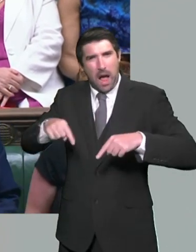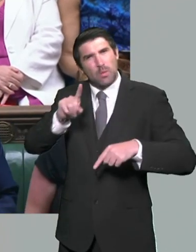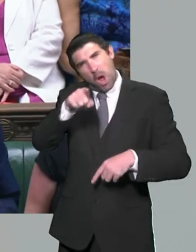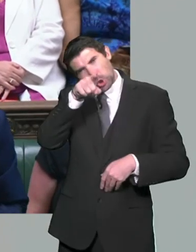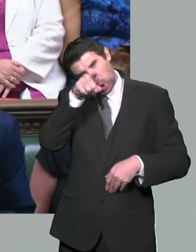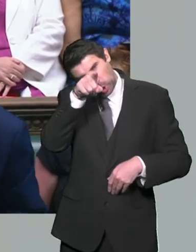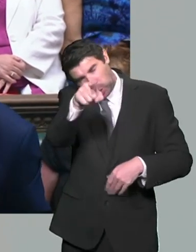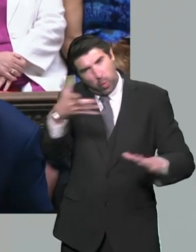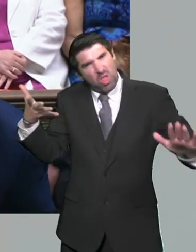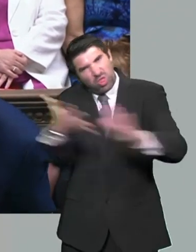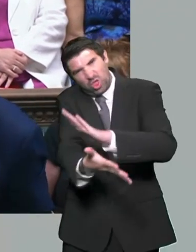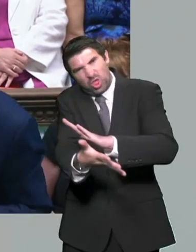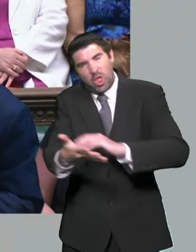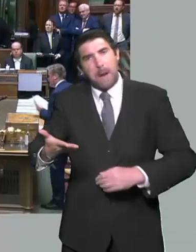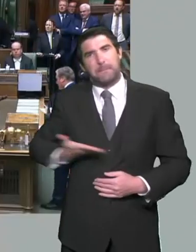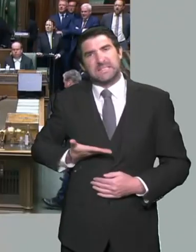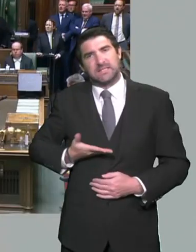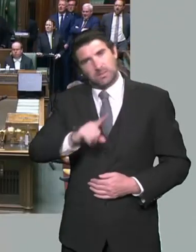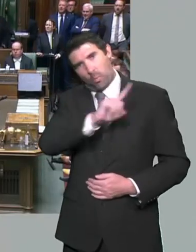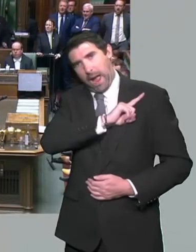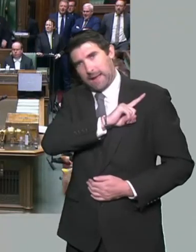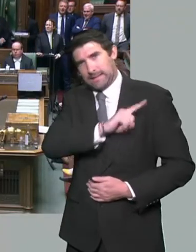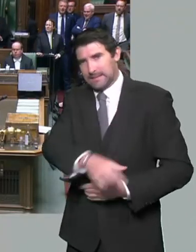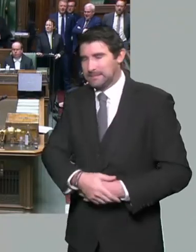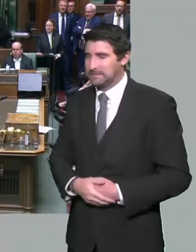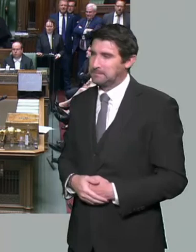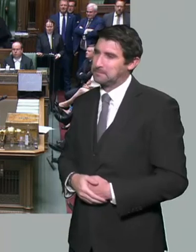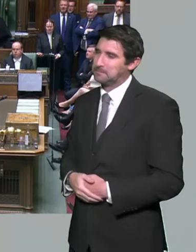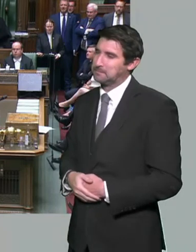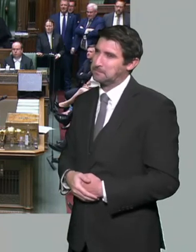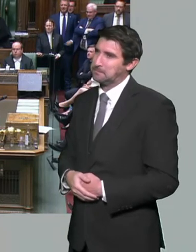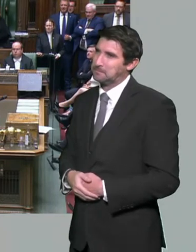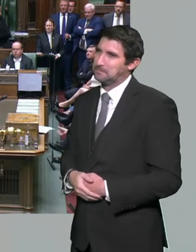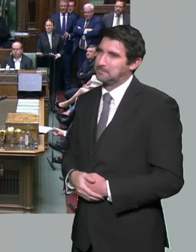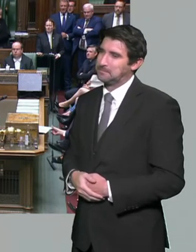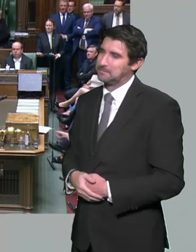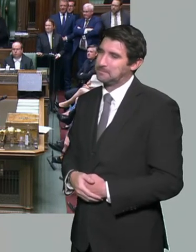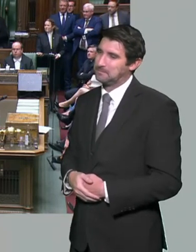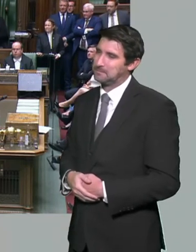into economic policy?